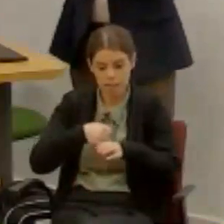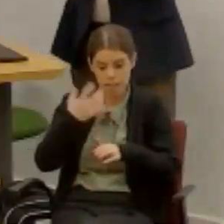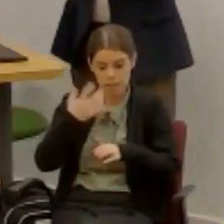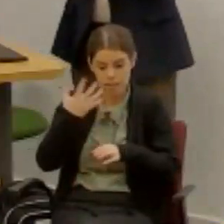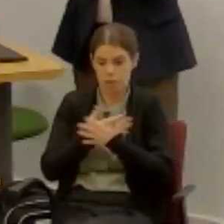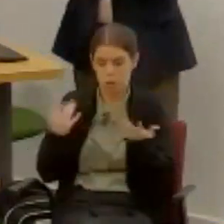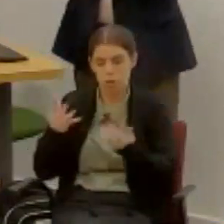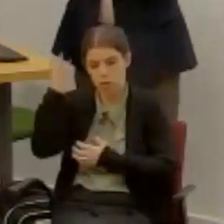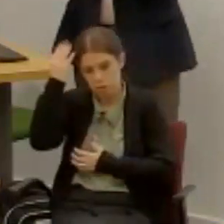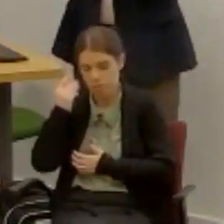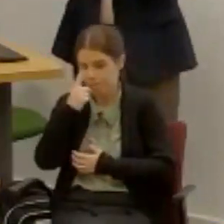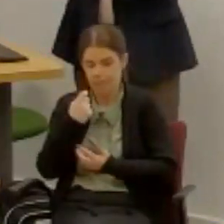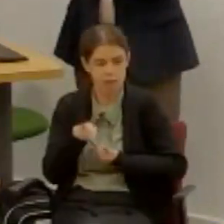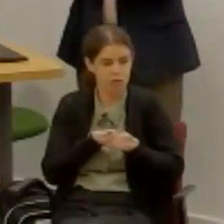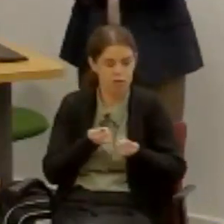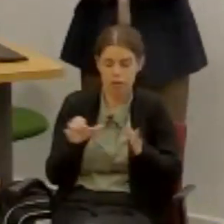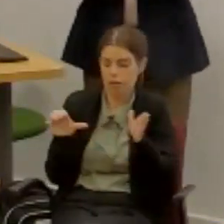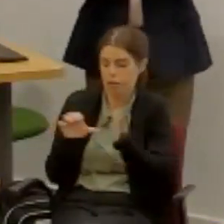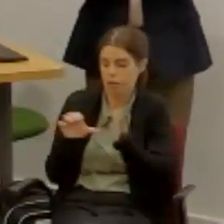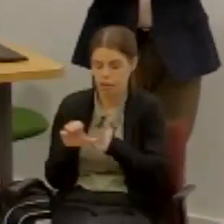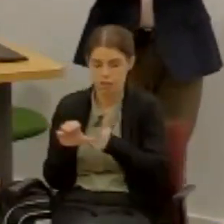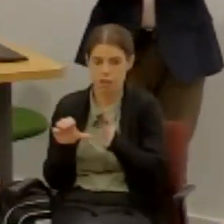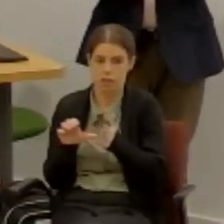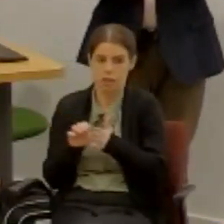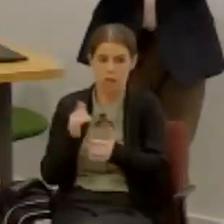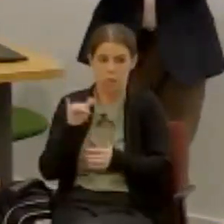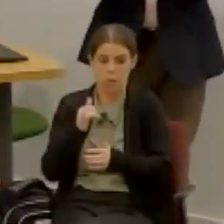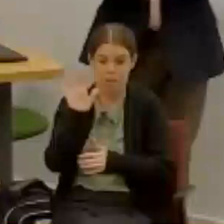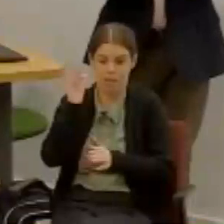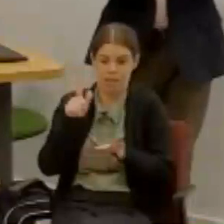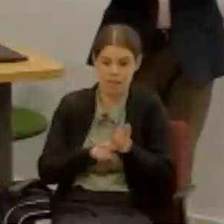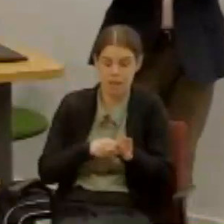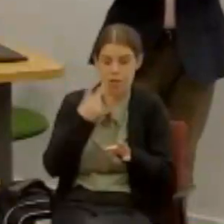It's really hard to treat pathology that maybe if we could get them 10 years, or 20 years,